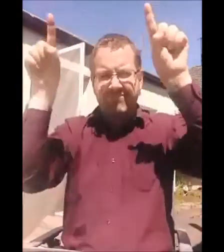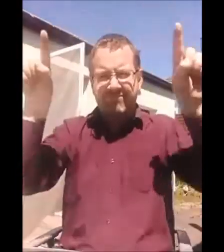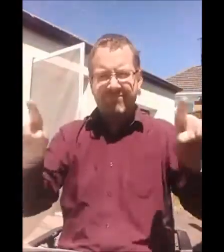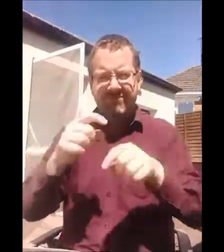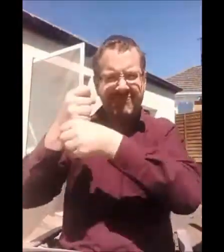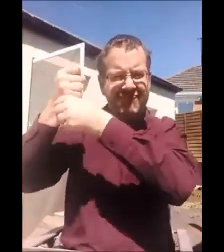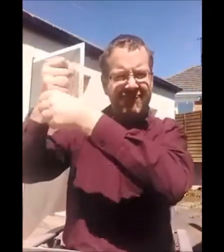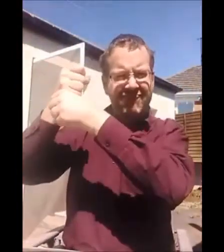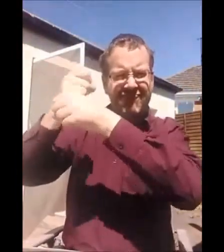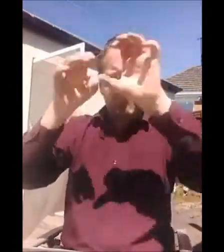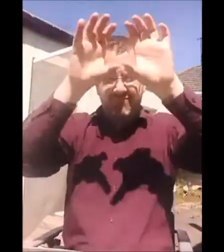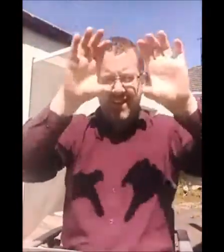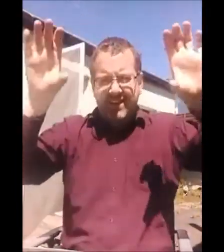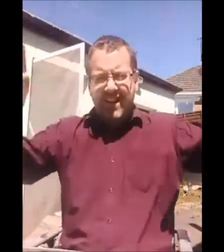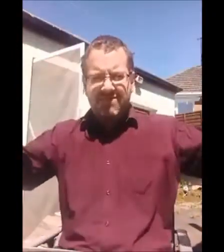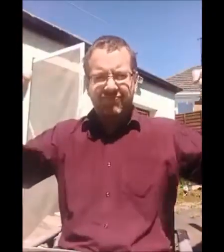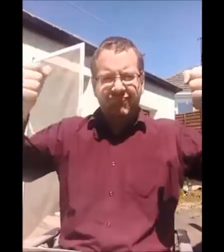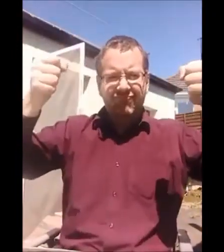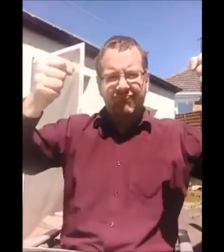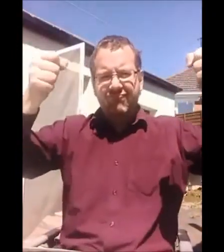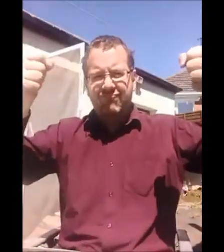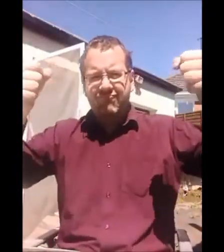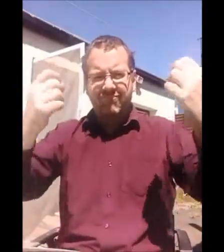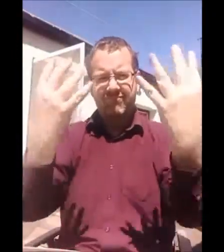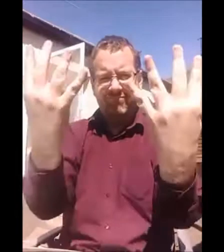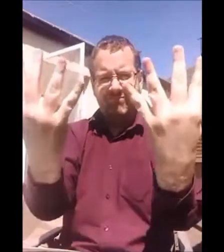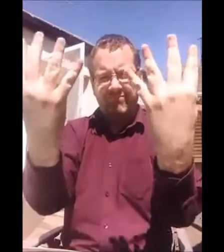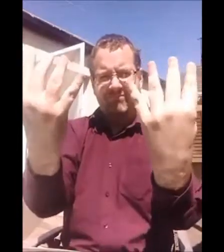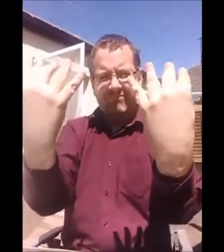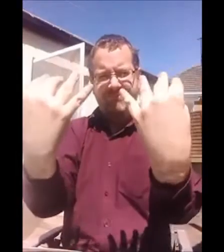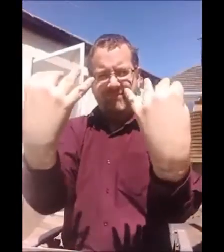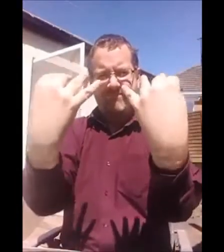they look like they're on placards, held by people in this demonstration, this protest rally,